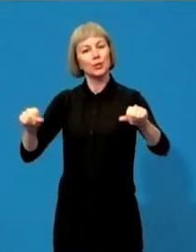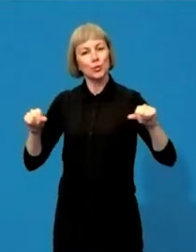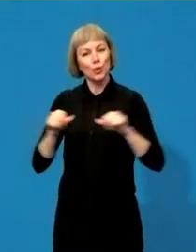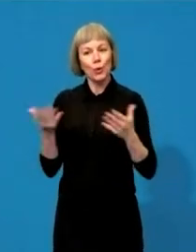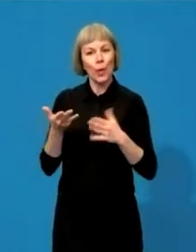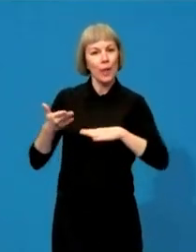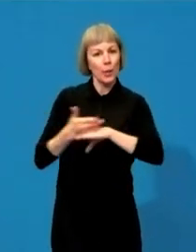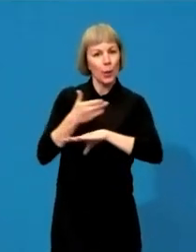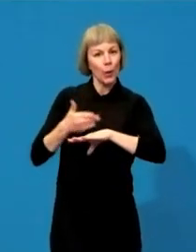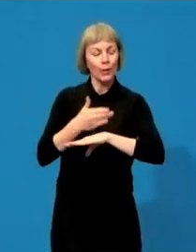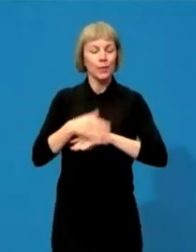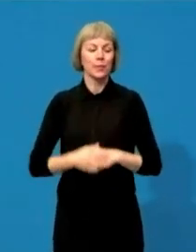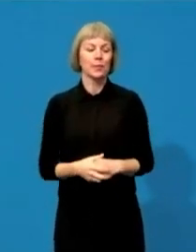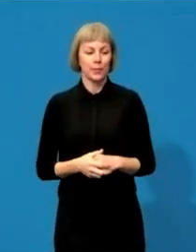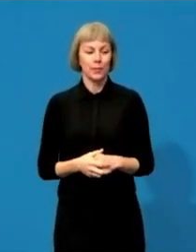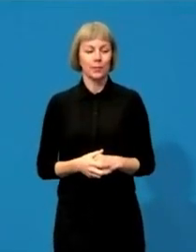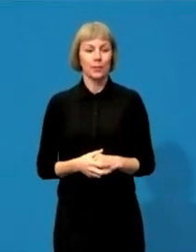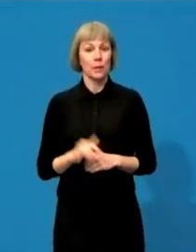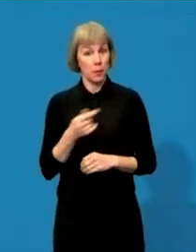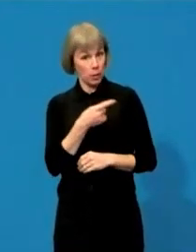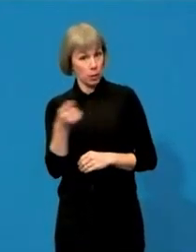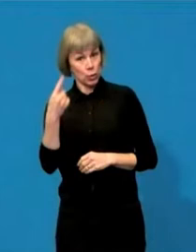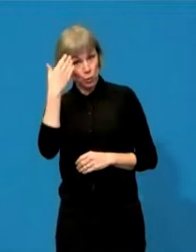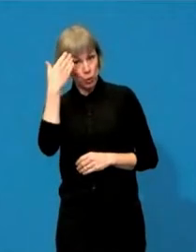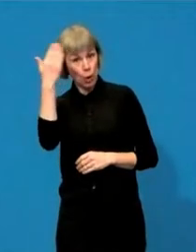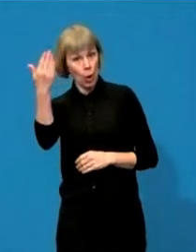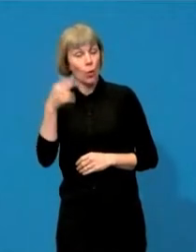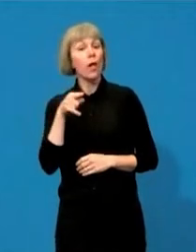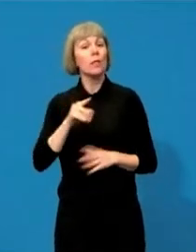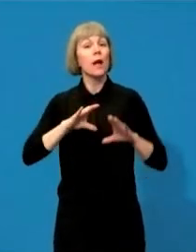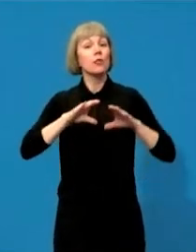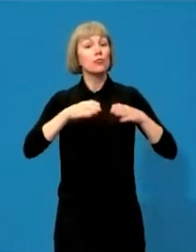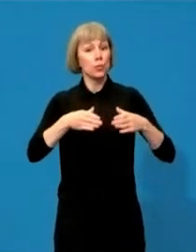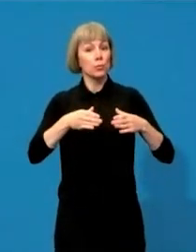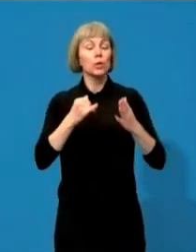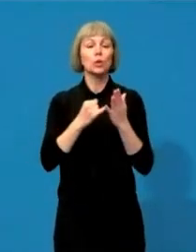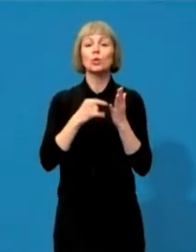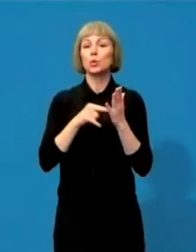For those that may not know, Bindi Mwerre Anthurre Studio provides a means for